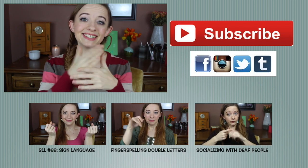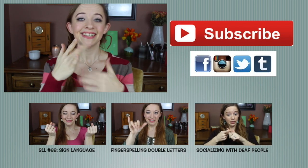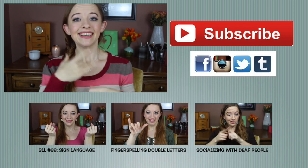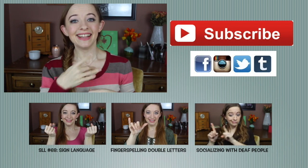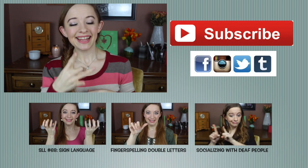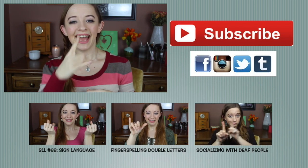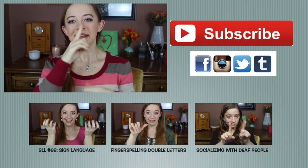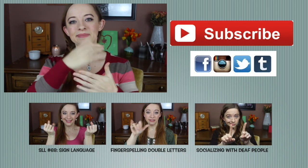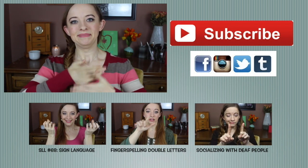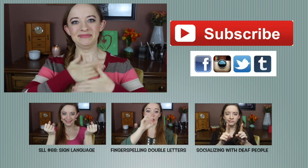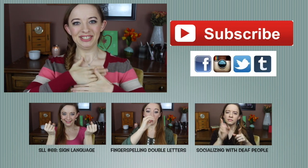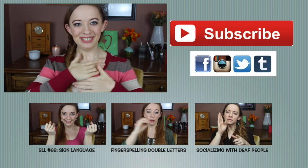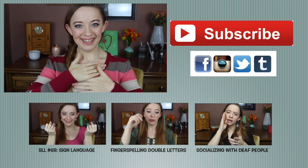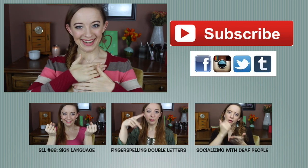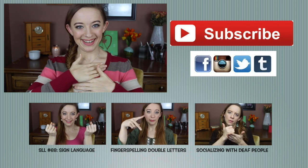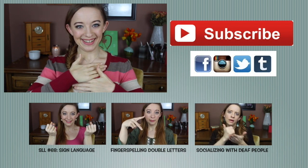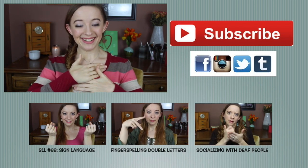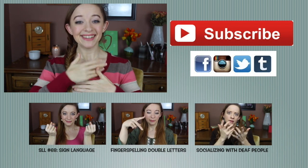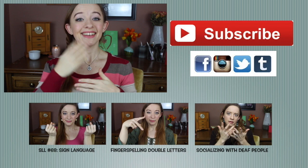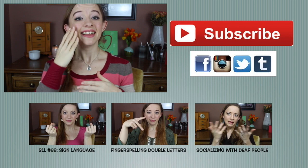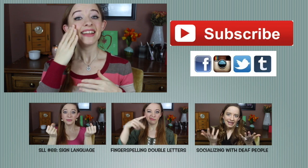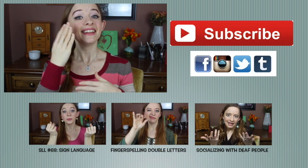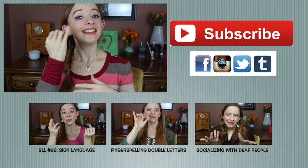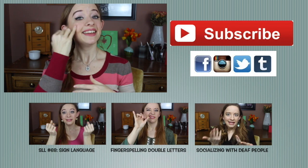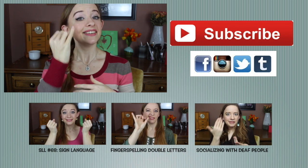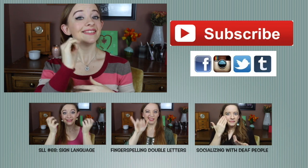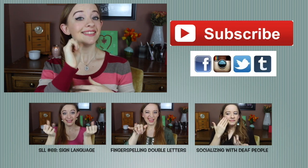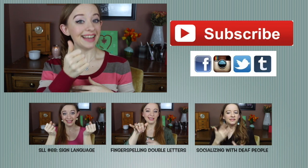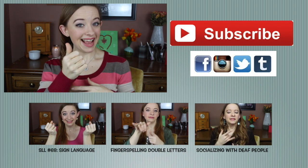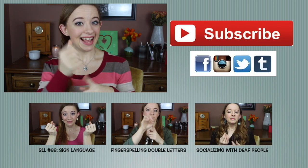them out. Share them, like them, I'd appreciate it! If